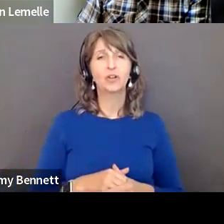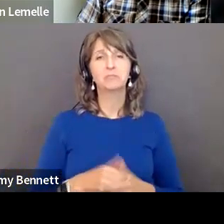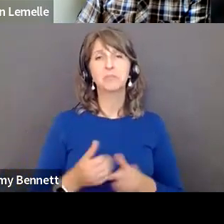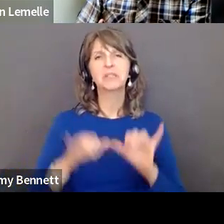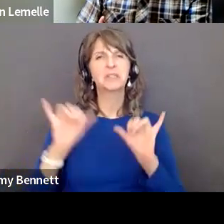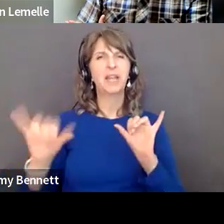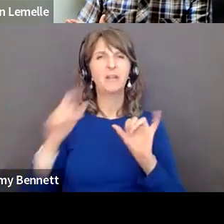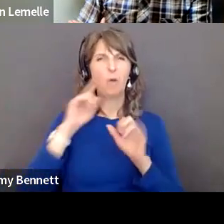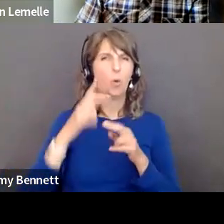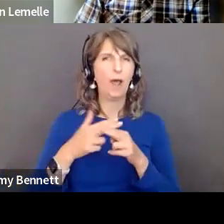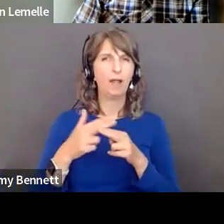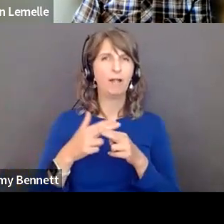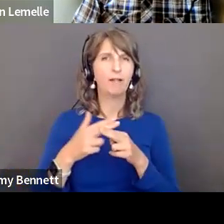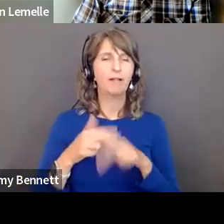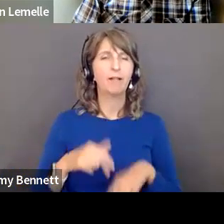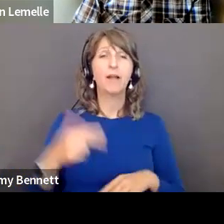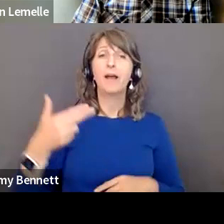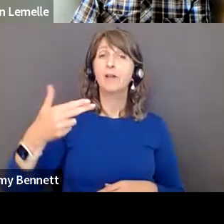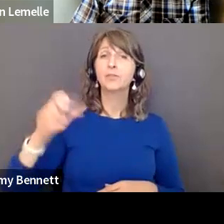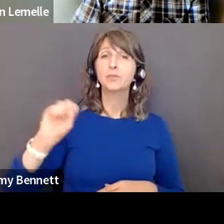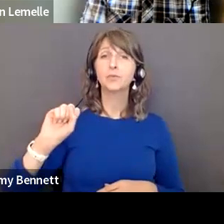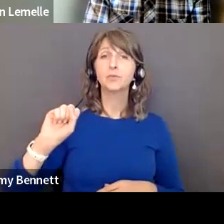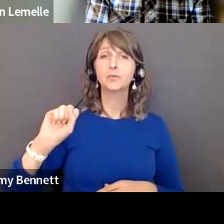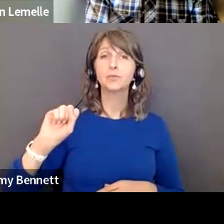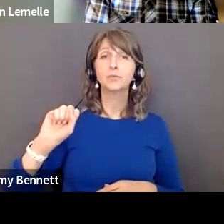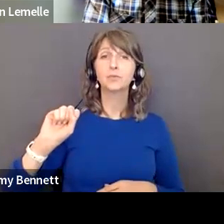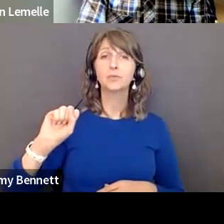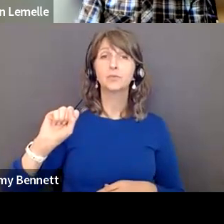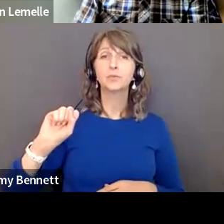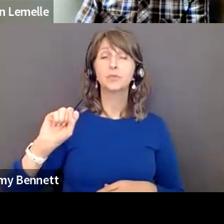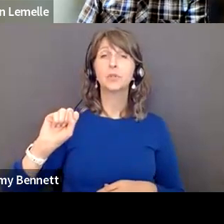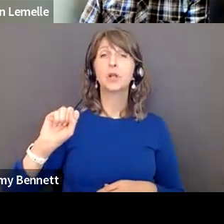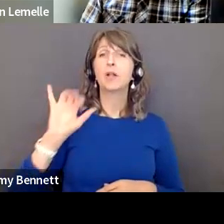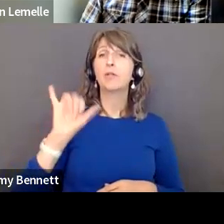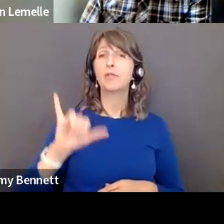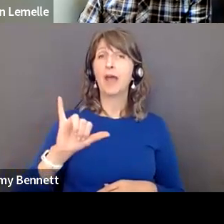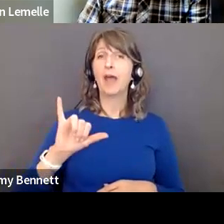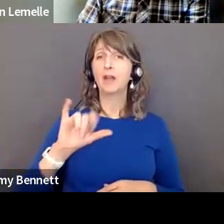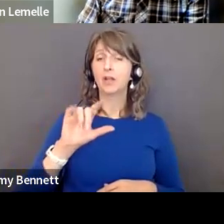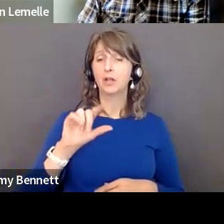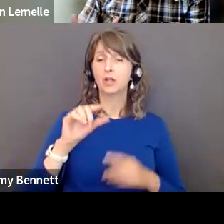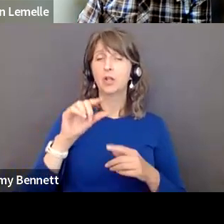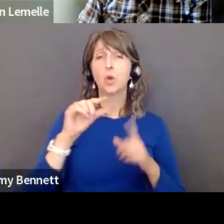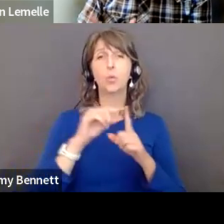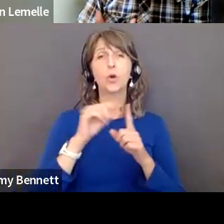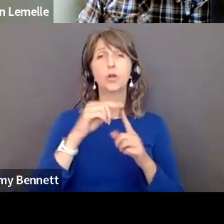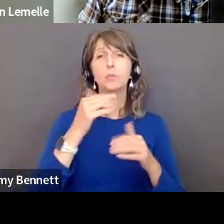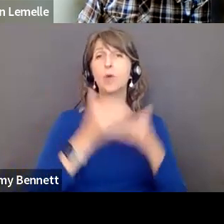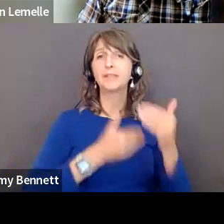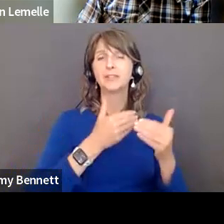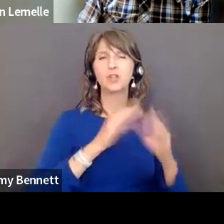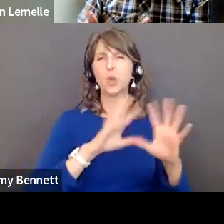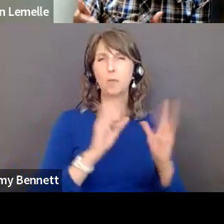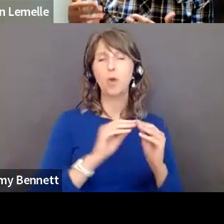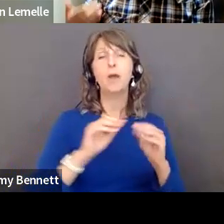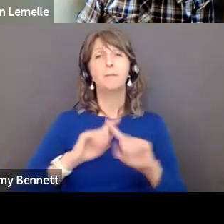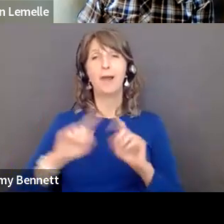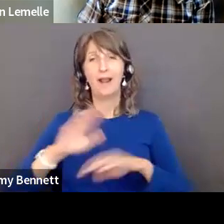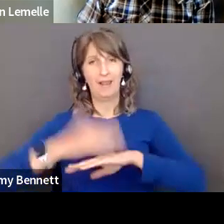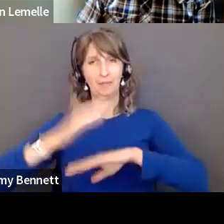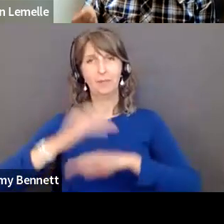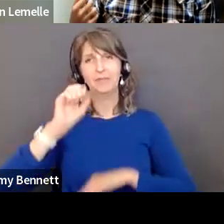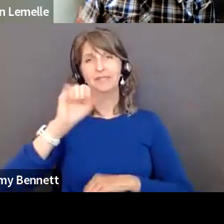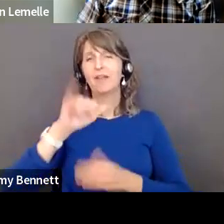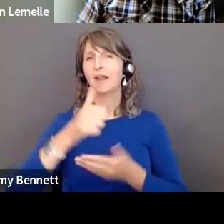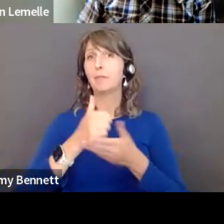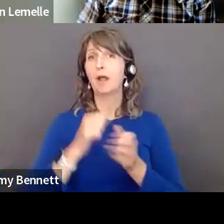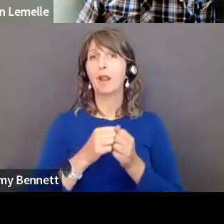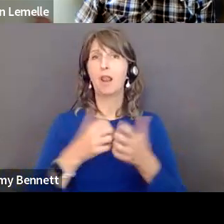And. We're high school, they took away that word processor and just gave me the laptop with the laptop helped me a lot and plus whenever I'm taking test it was online.